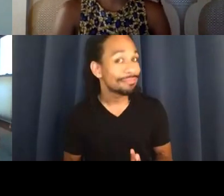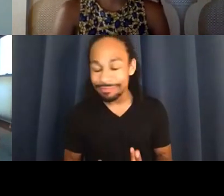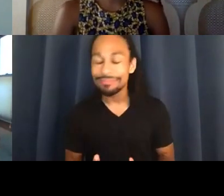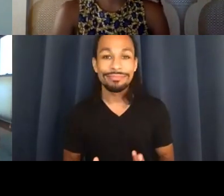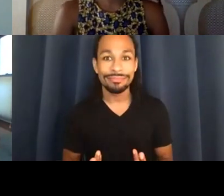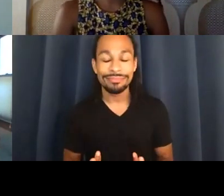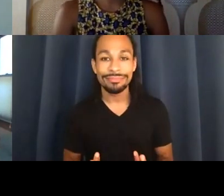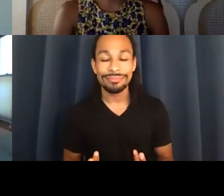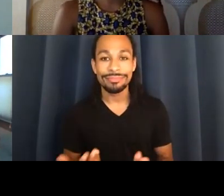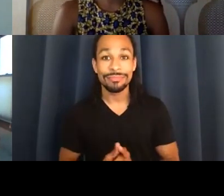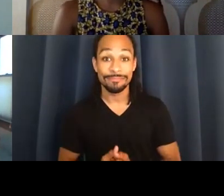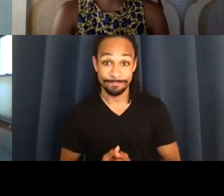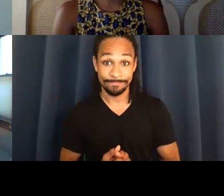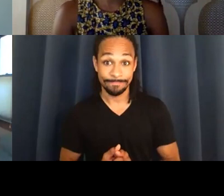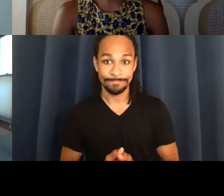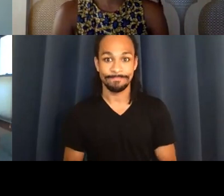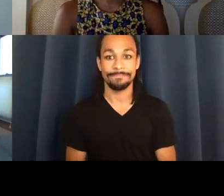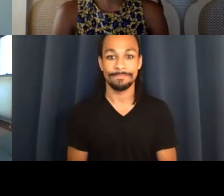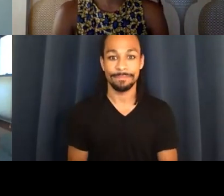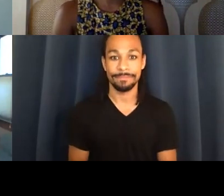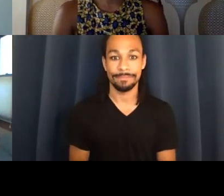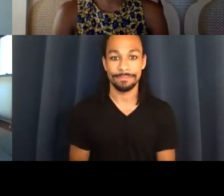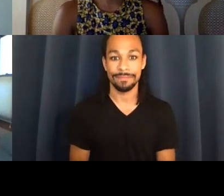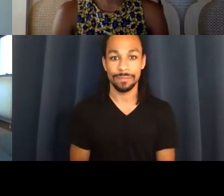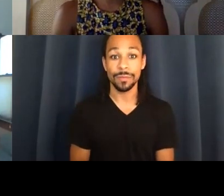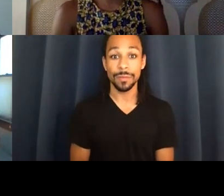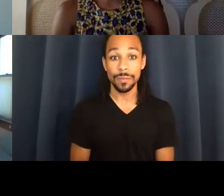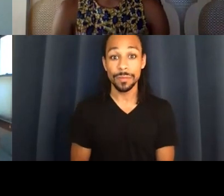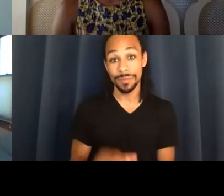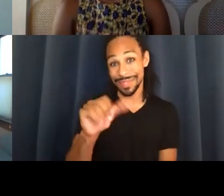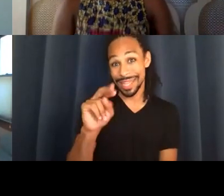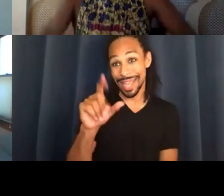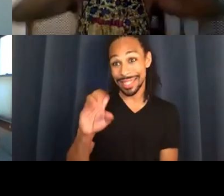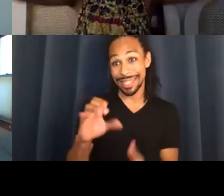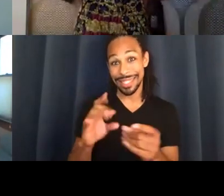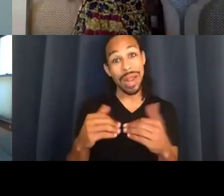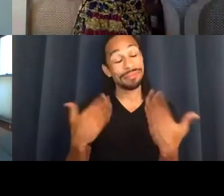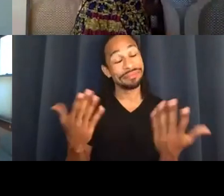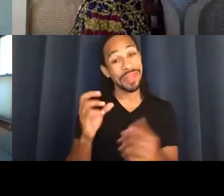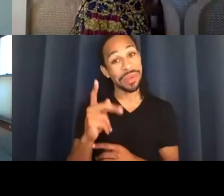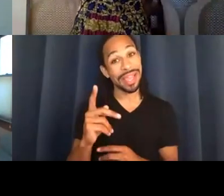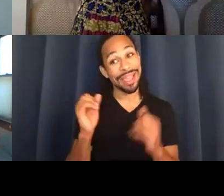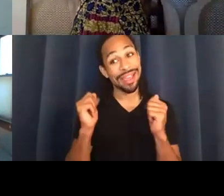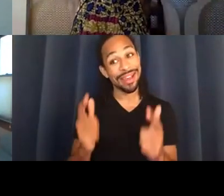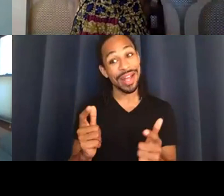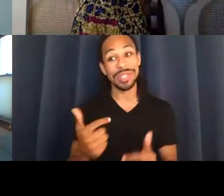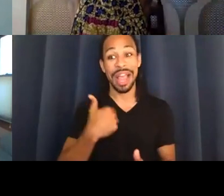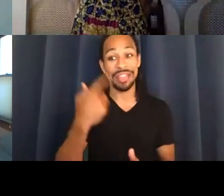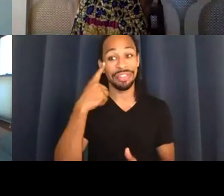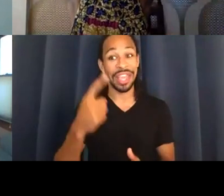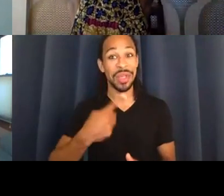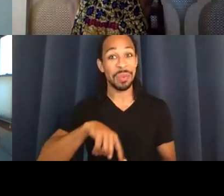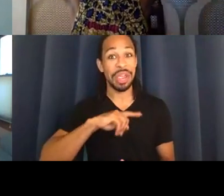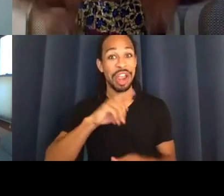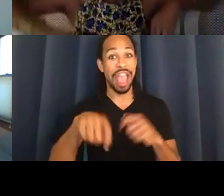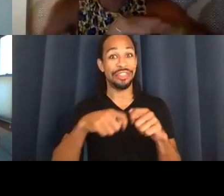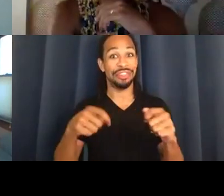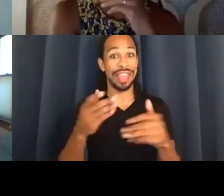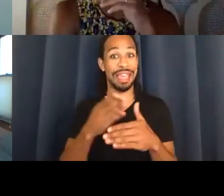Yeah. OK, everyone we're at the end. Let's go around